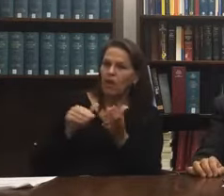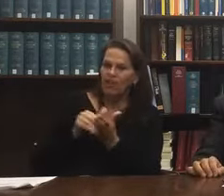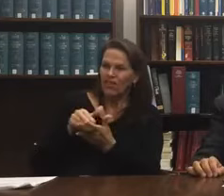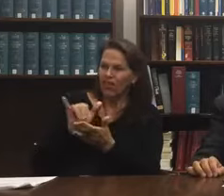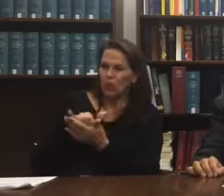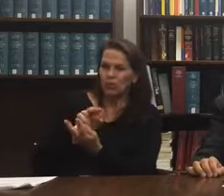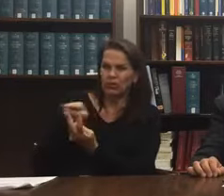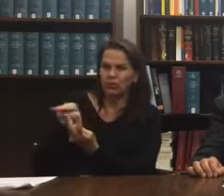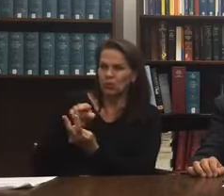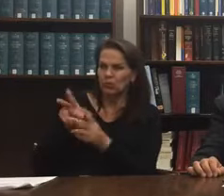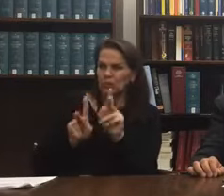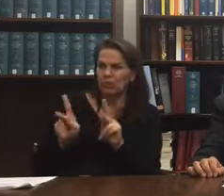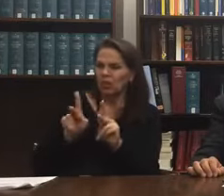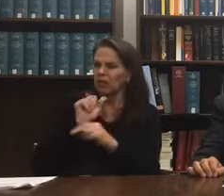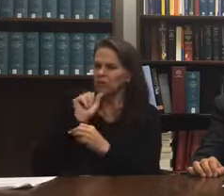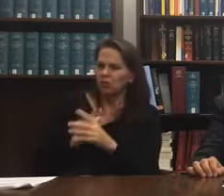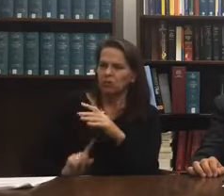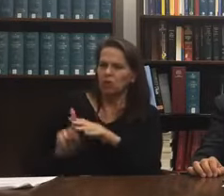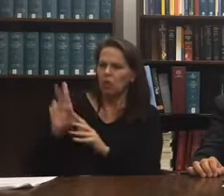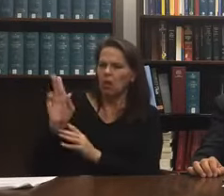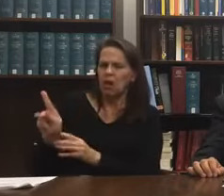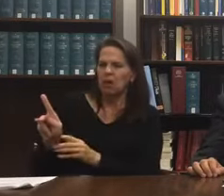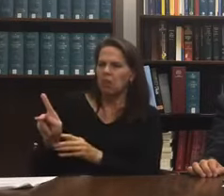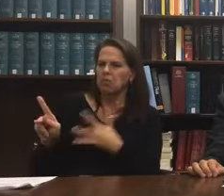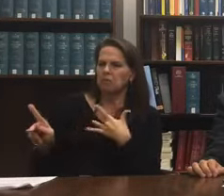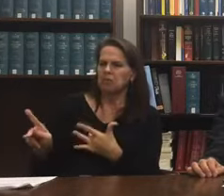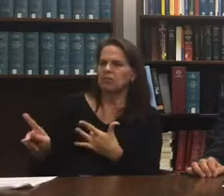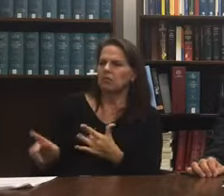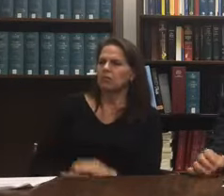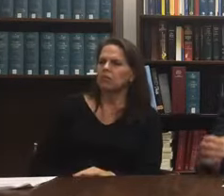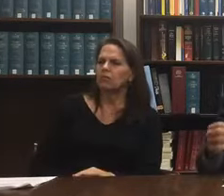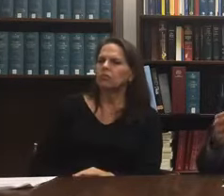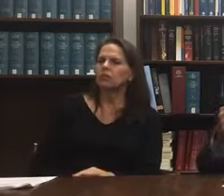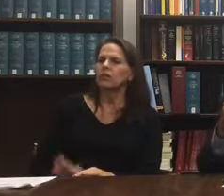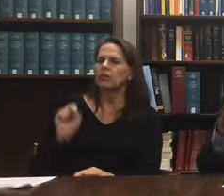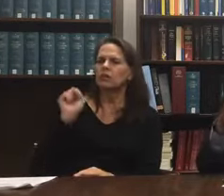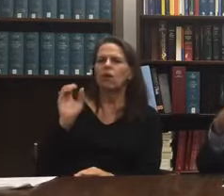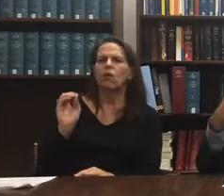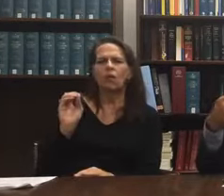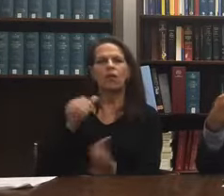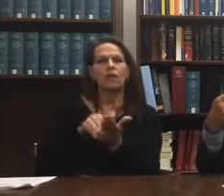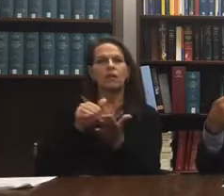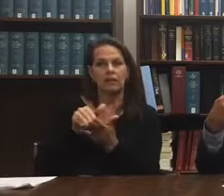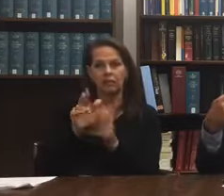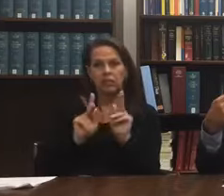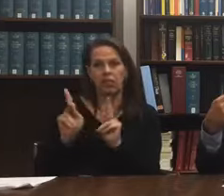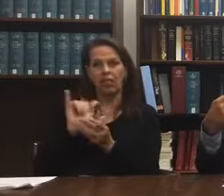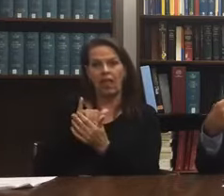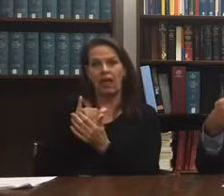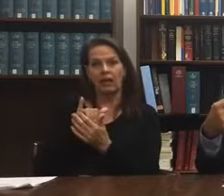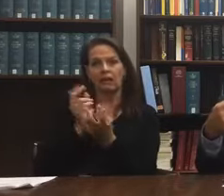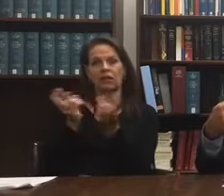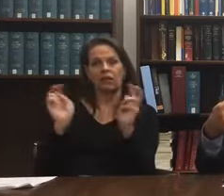show up so oftentimes the people that are there just don't really know they